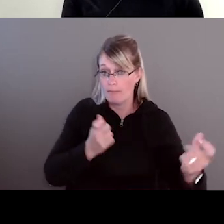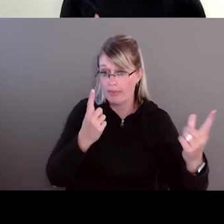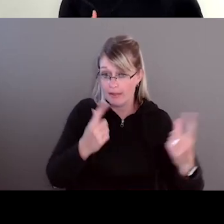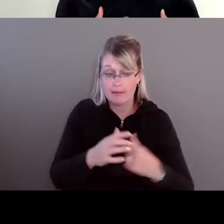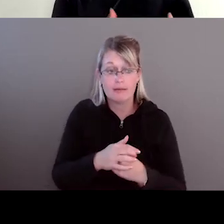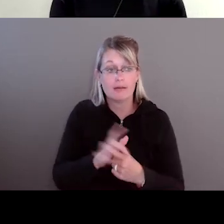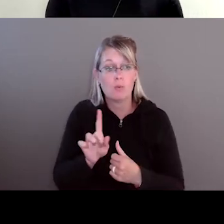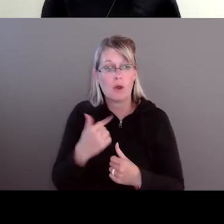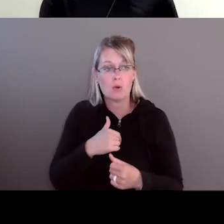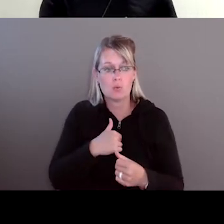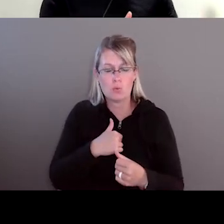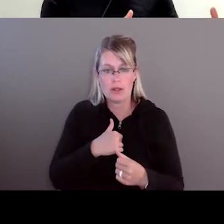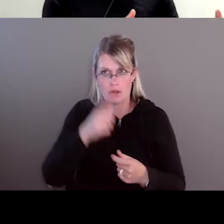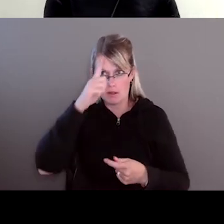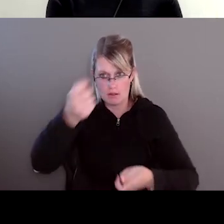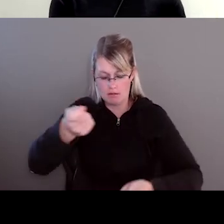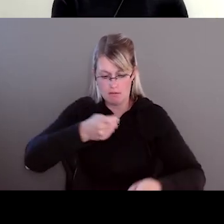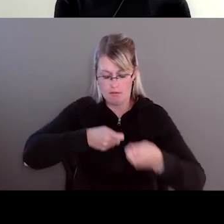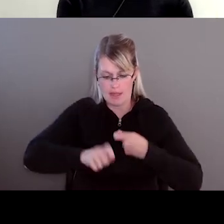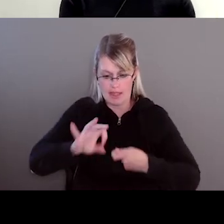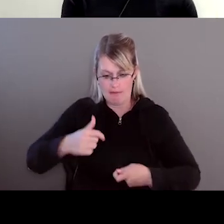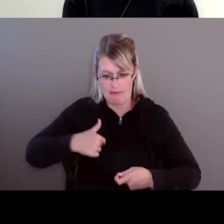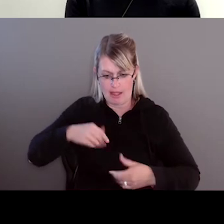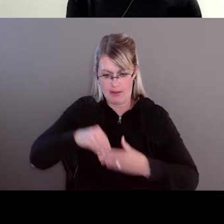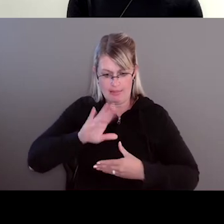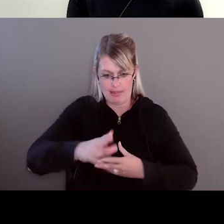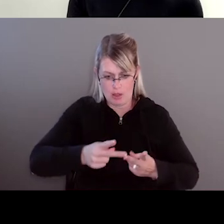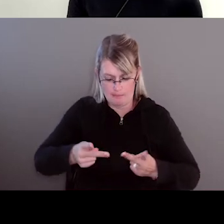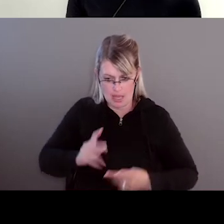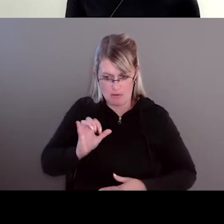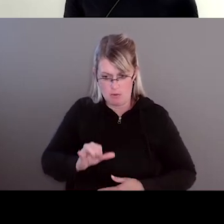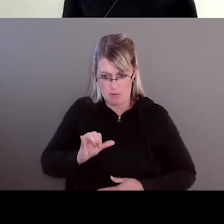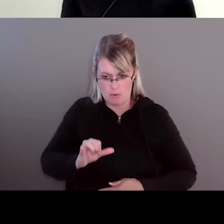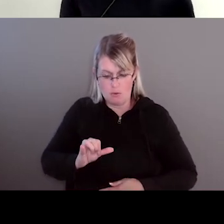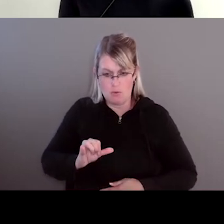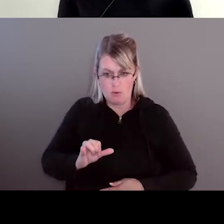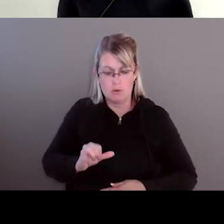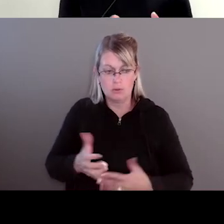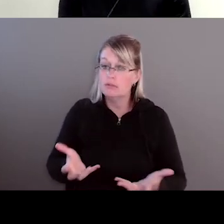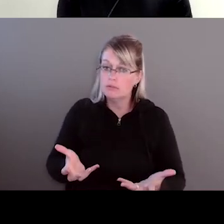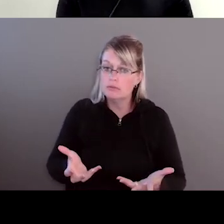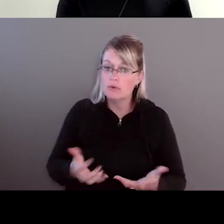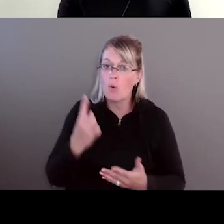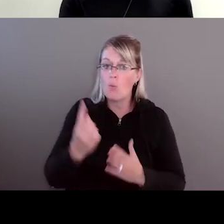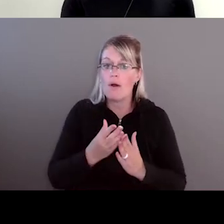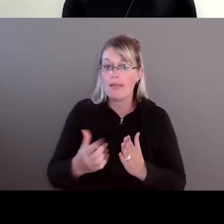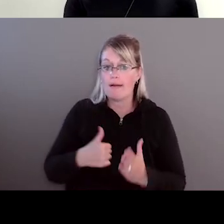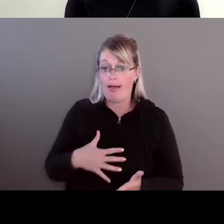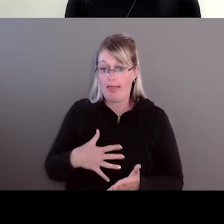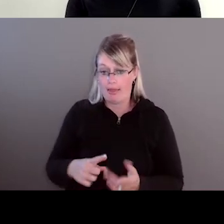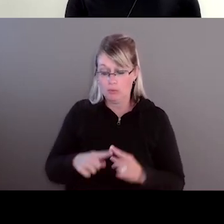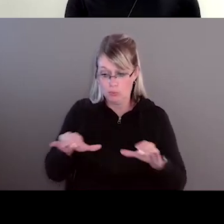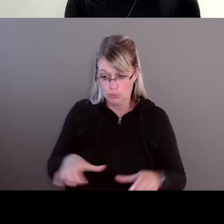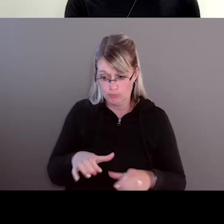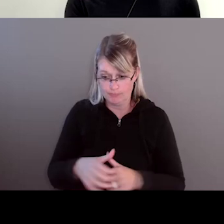we put ourselves in that person's place. One thing I like to do as I